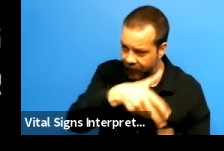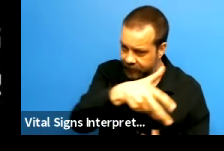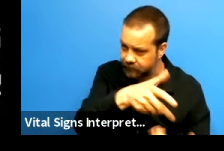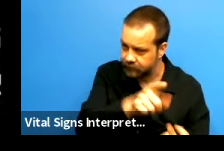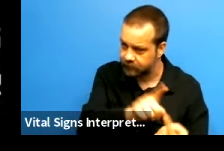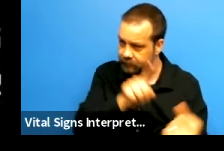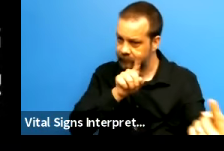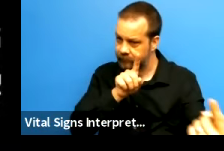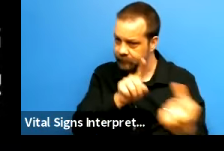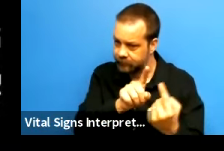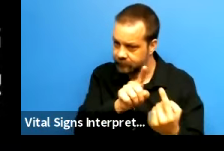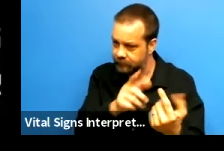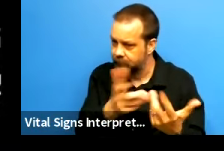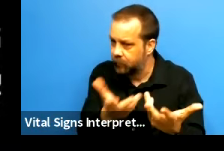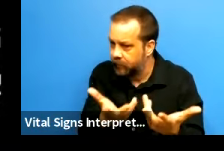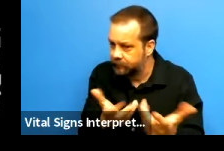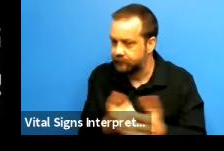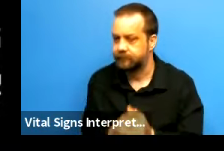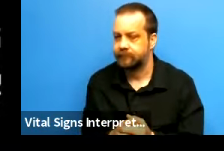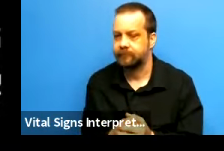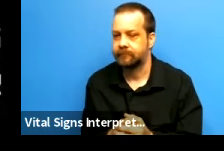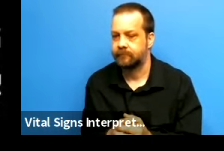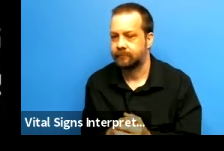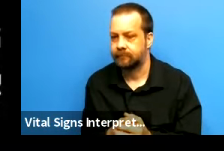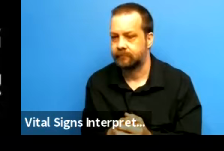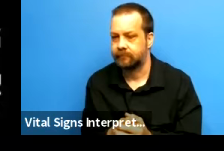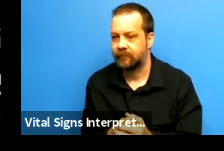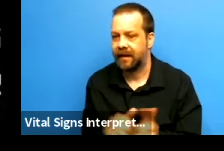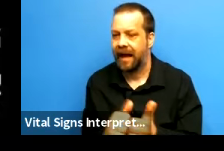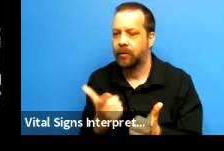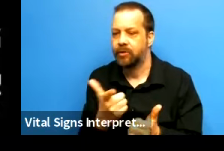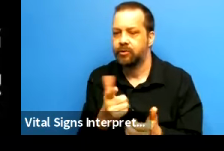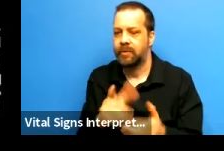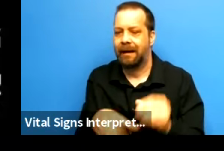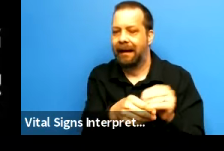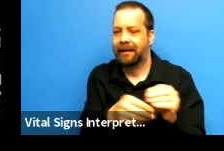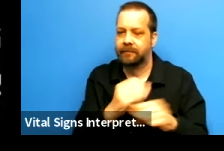to alleviate any transmission of the virus?